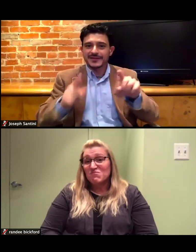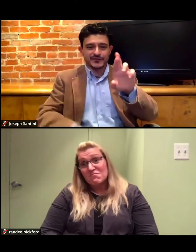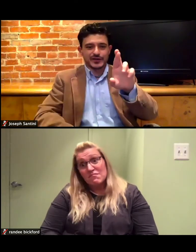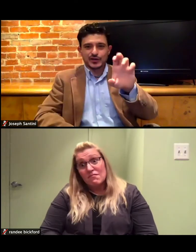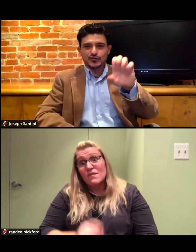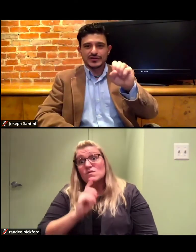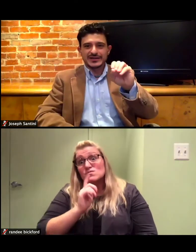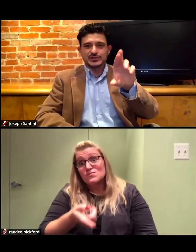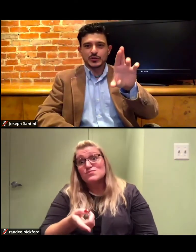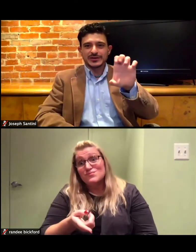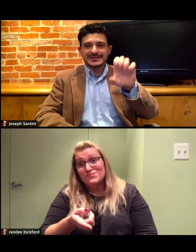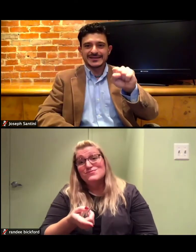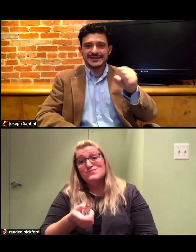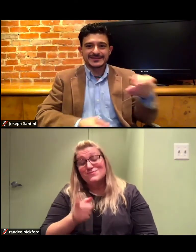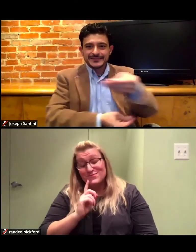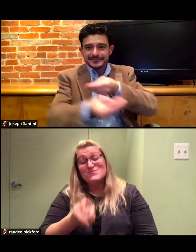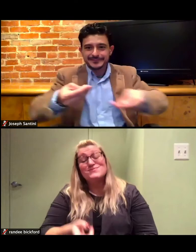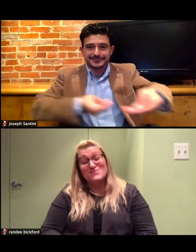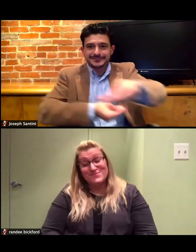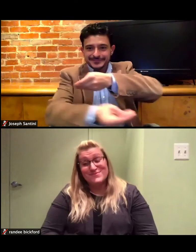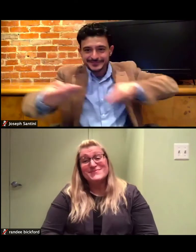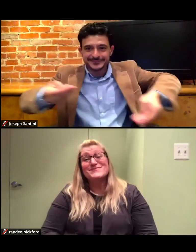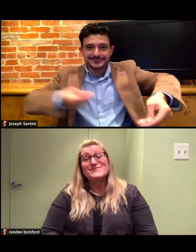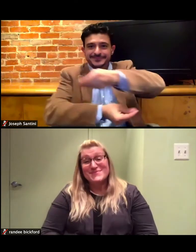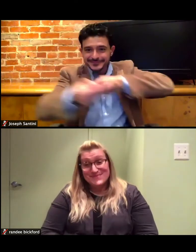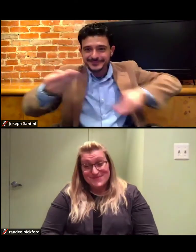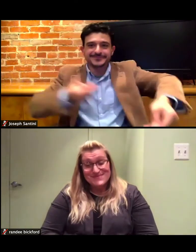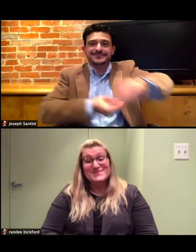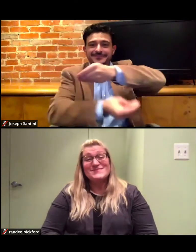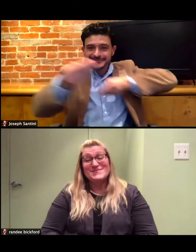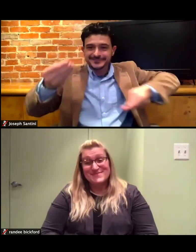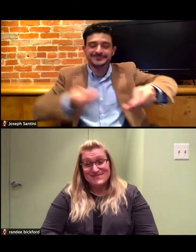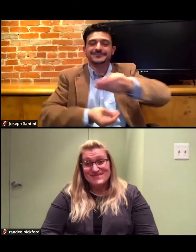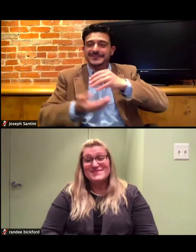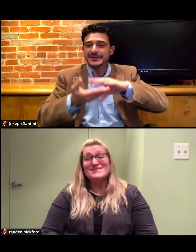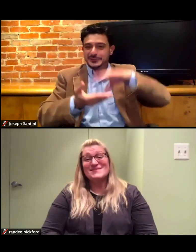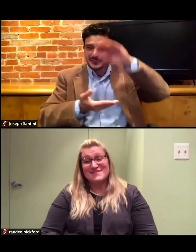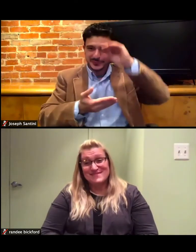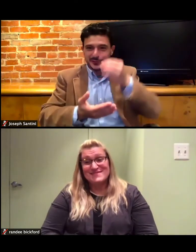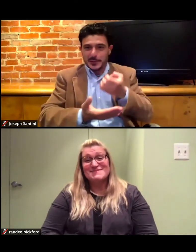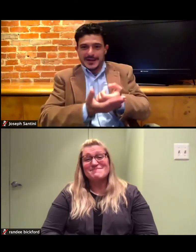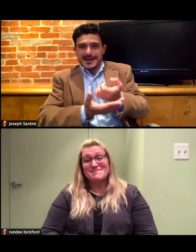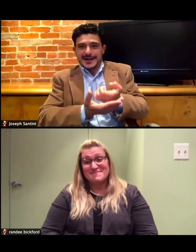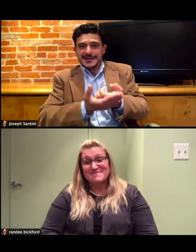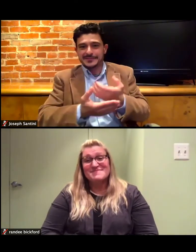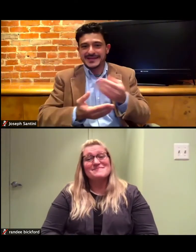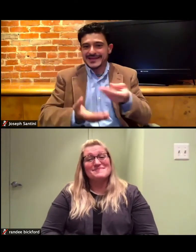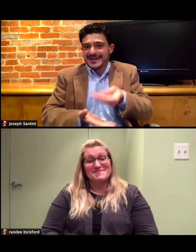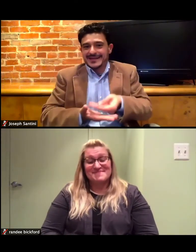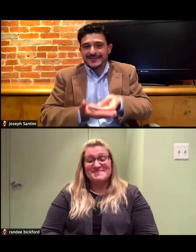because the point of the game is that you have resources that you have to work among your team.